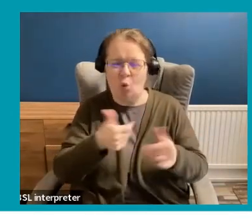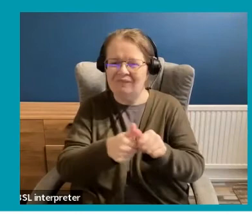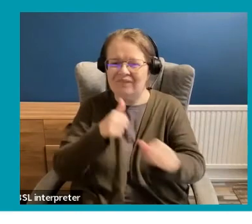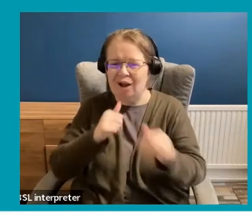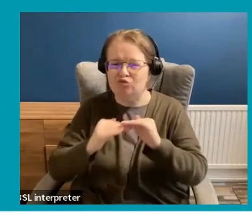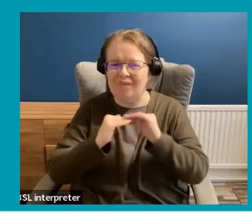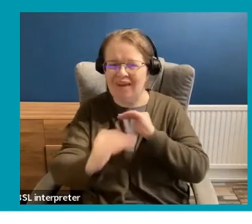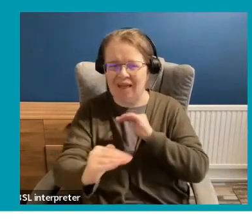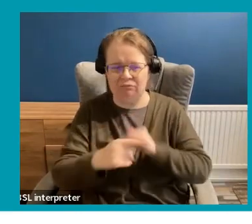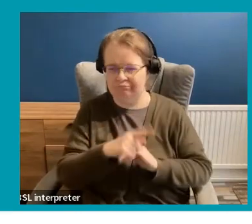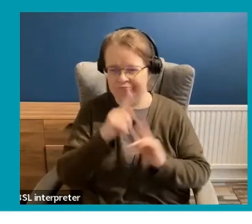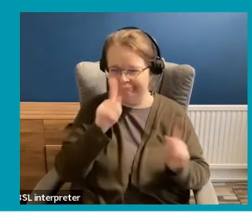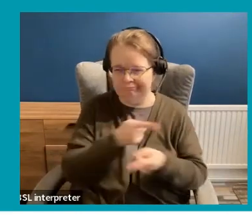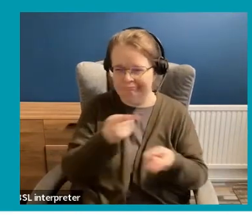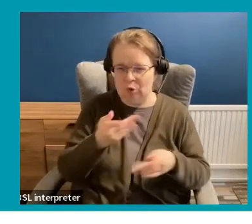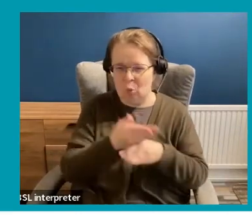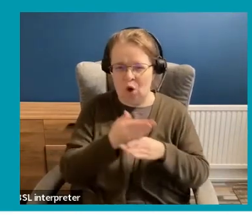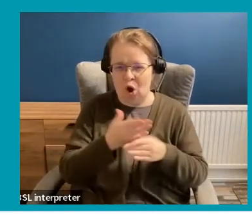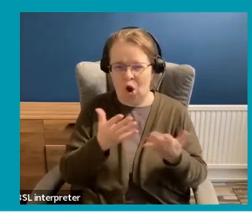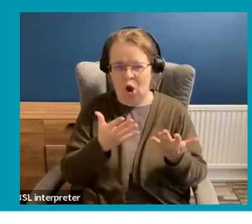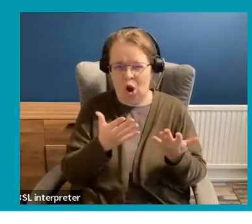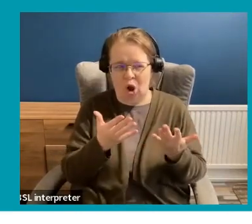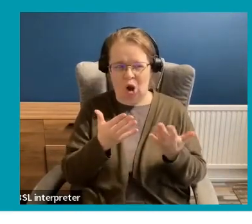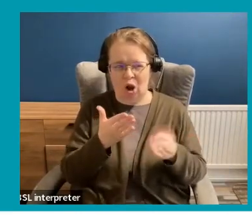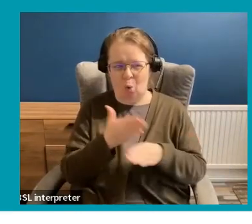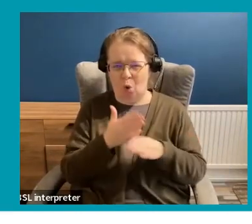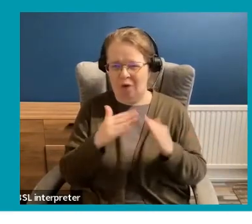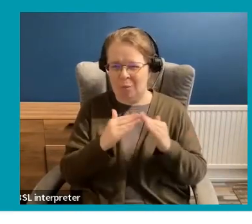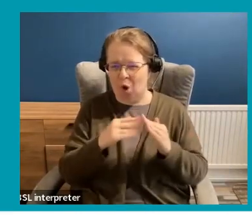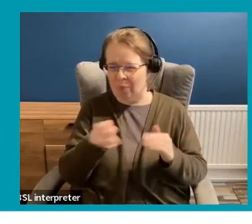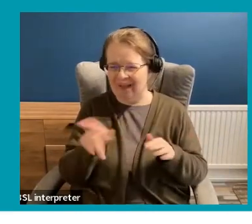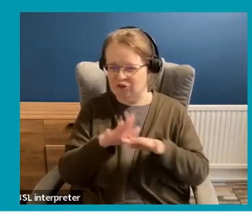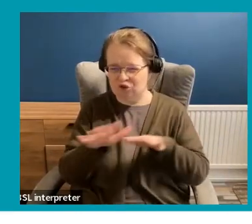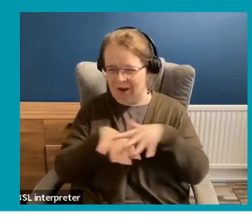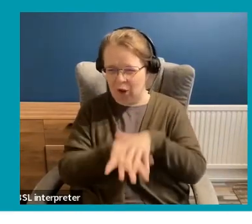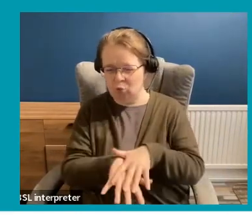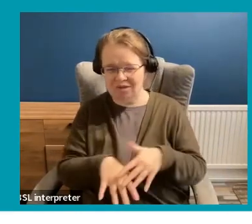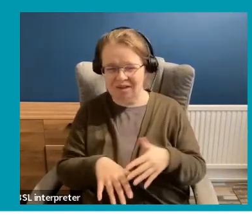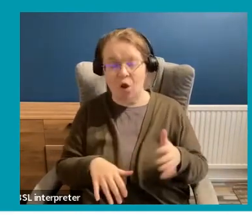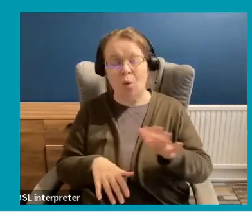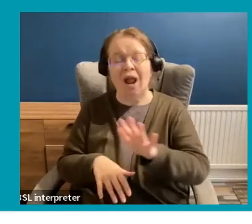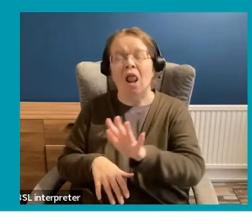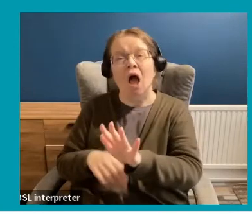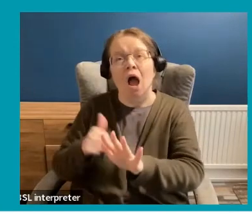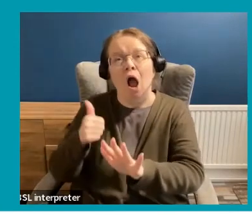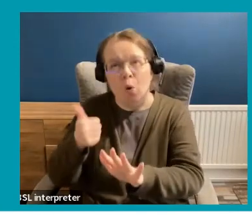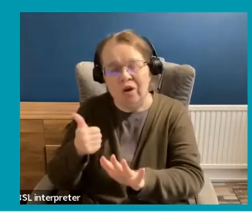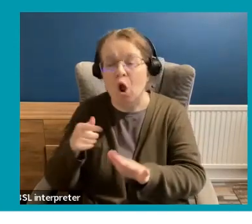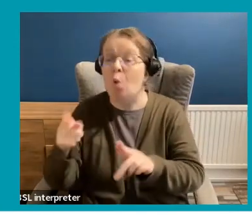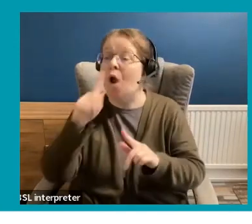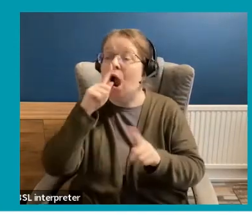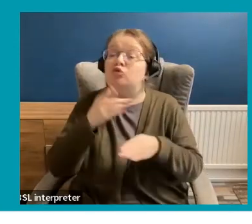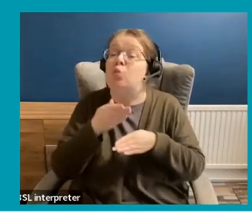they can't work from home so that is not very inclusive, is it? And I'm like well they cannot do their job from home but there are things